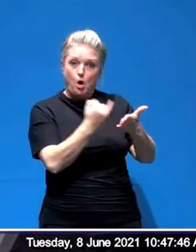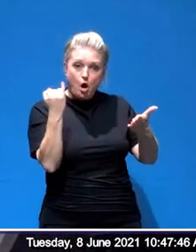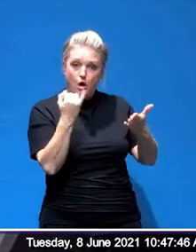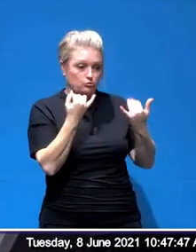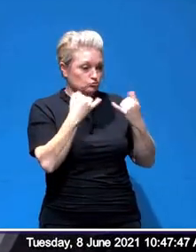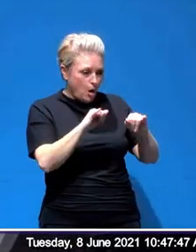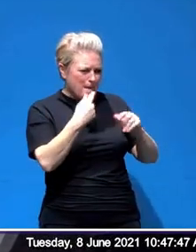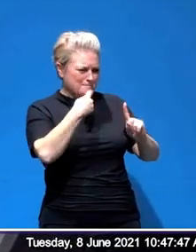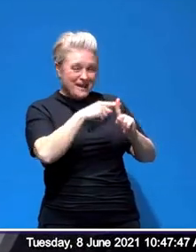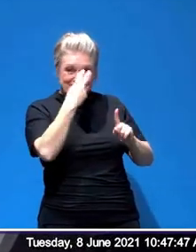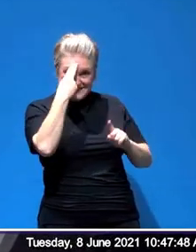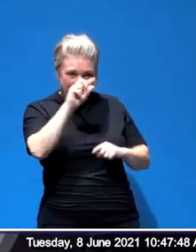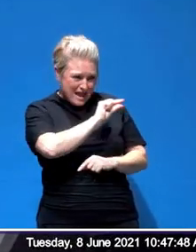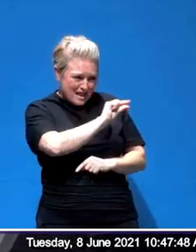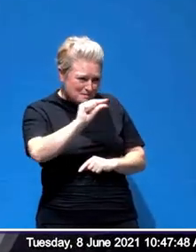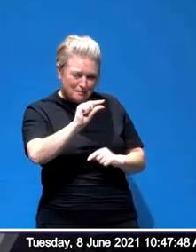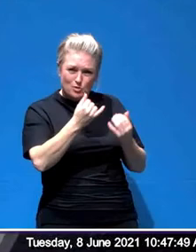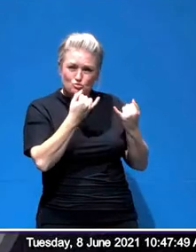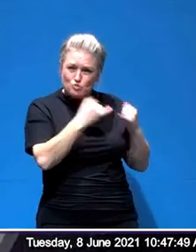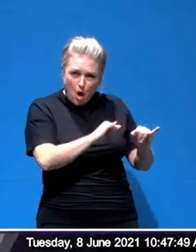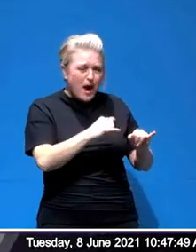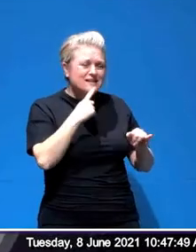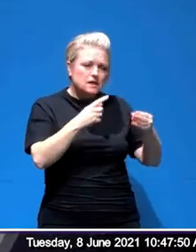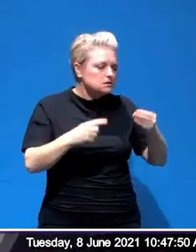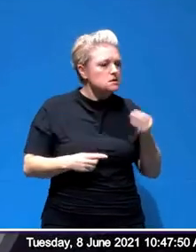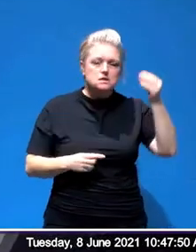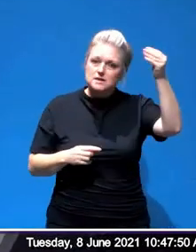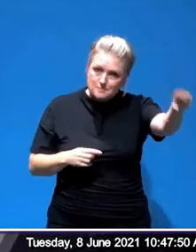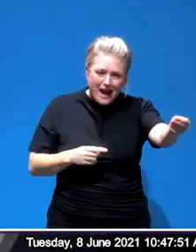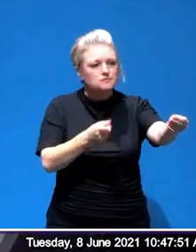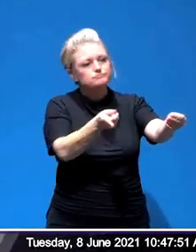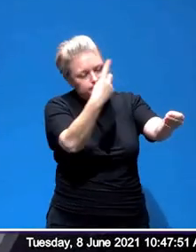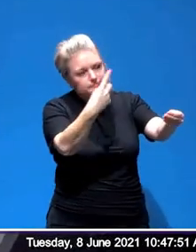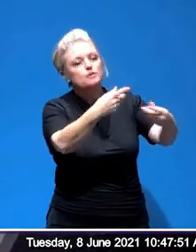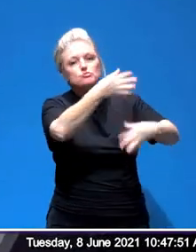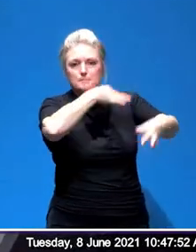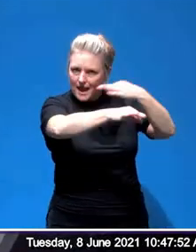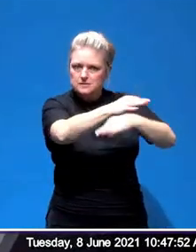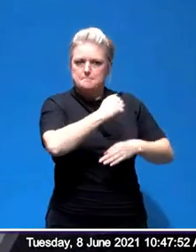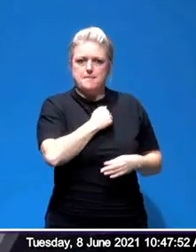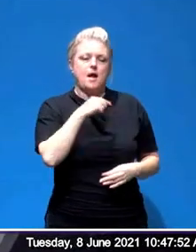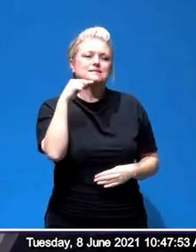I asked him to go back and get Daniel's medication and then drove Daniel home so we could both have some sleep.